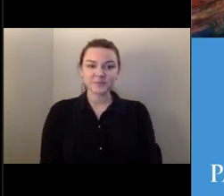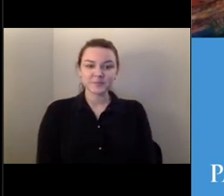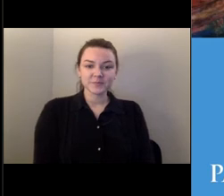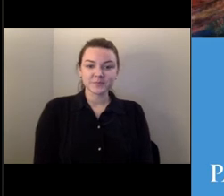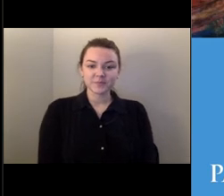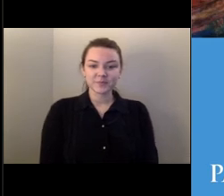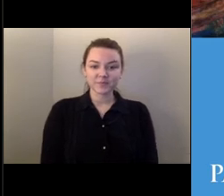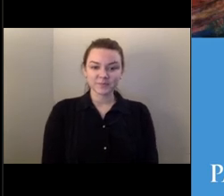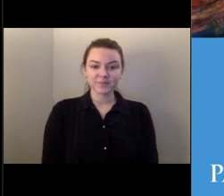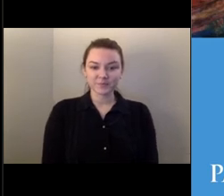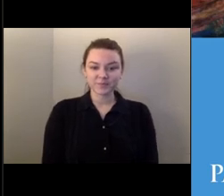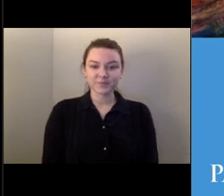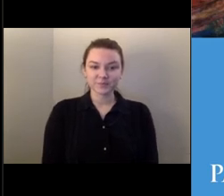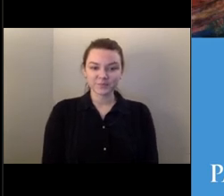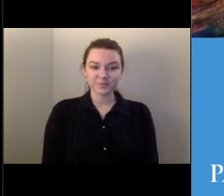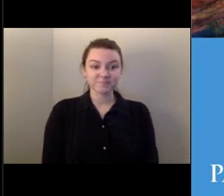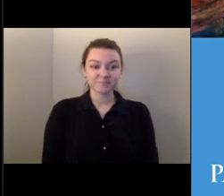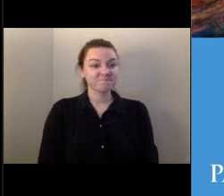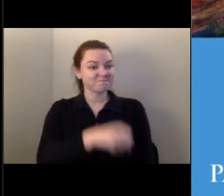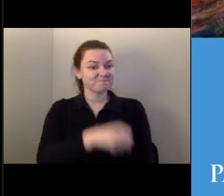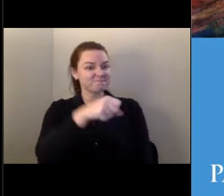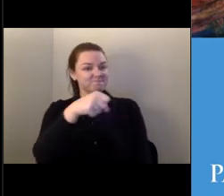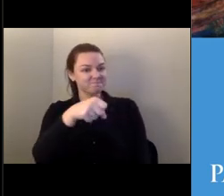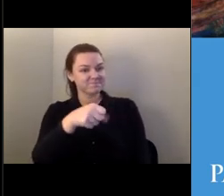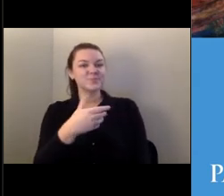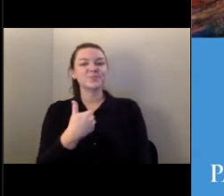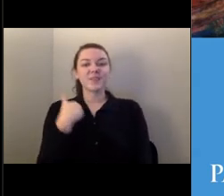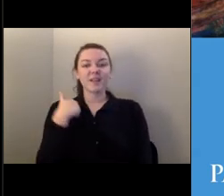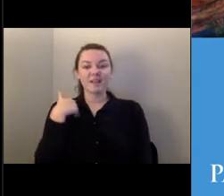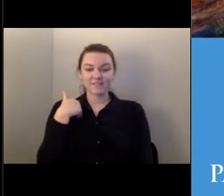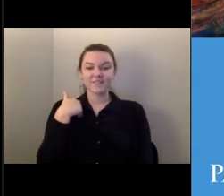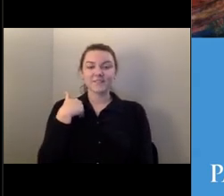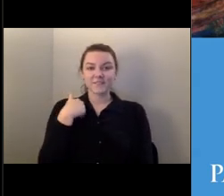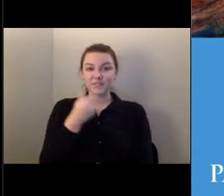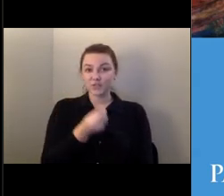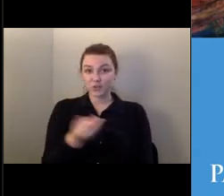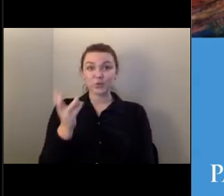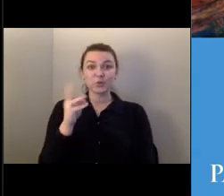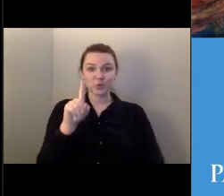[Kathy] Yeah. Let's see. We have a few questions.